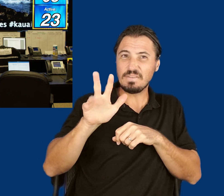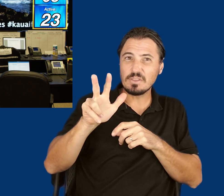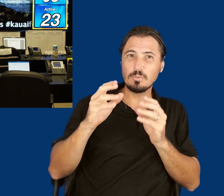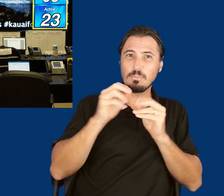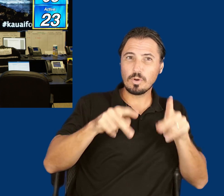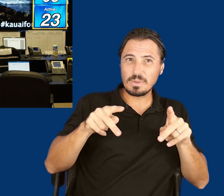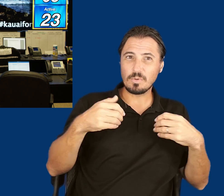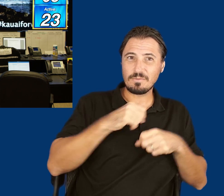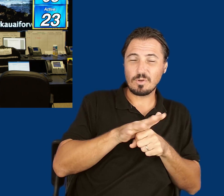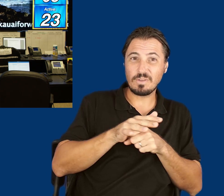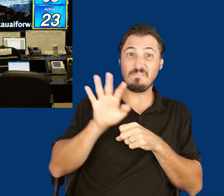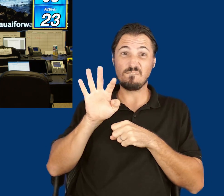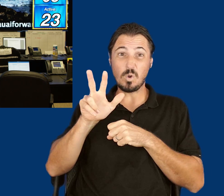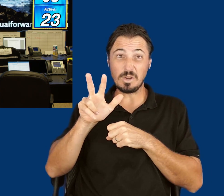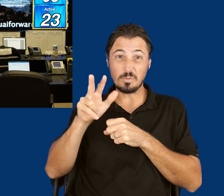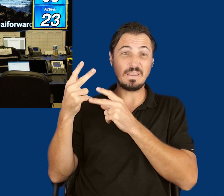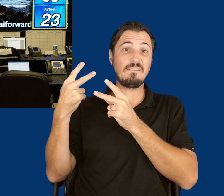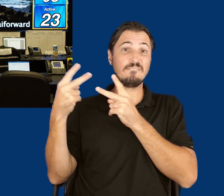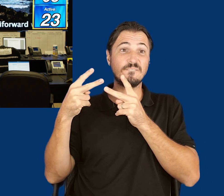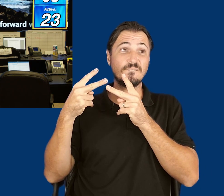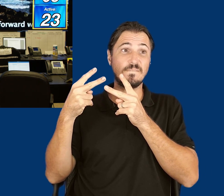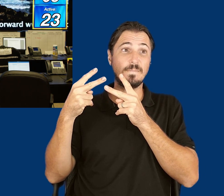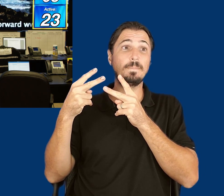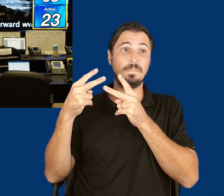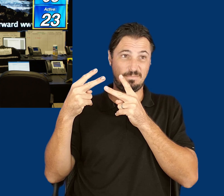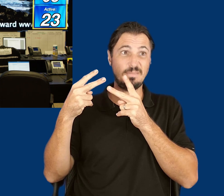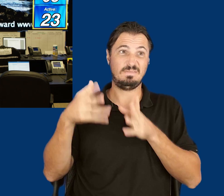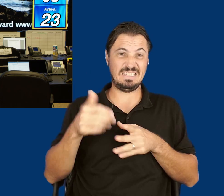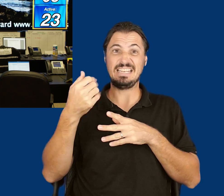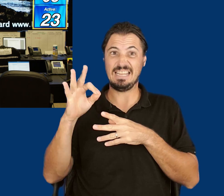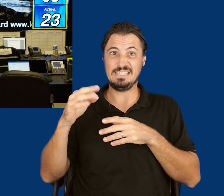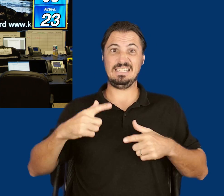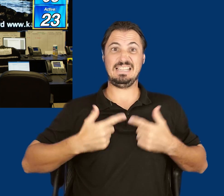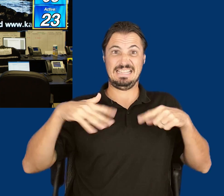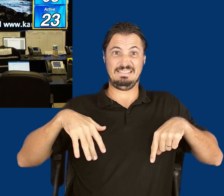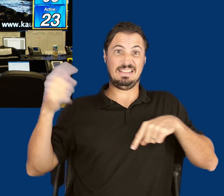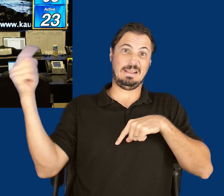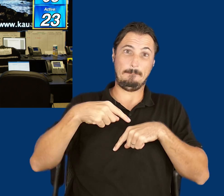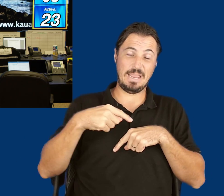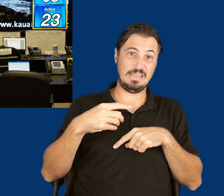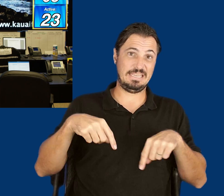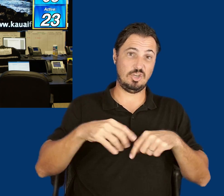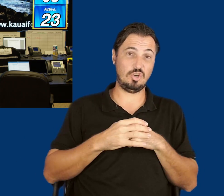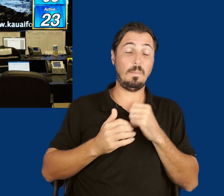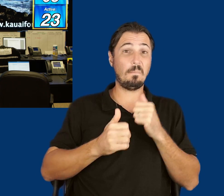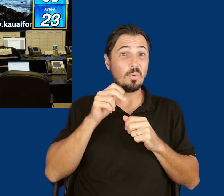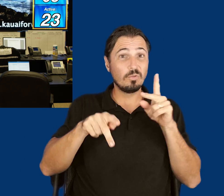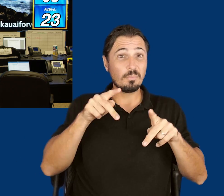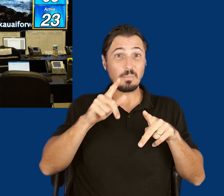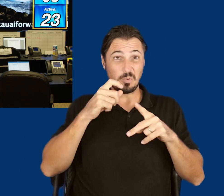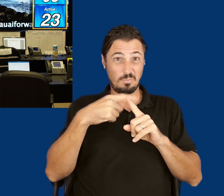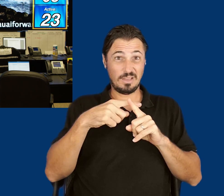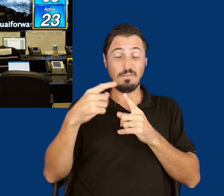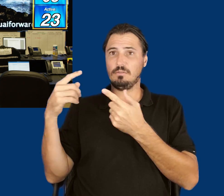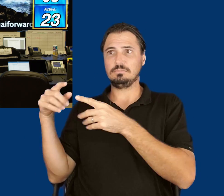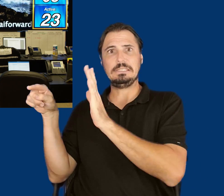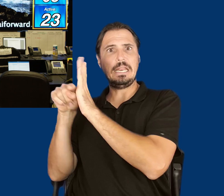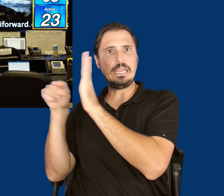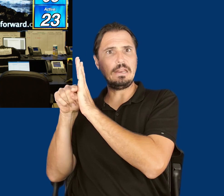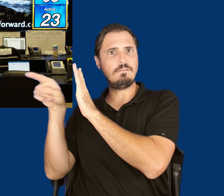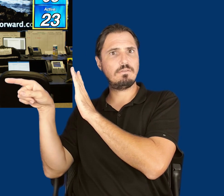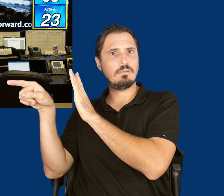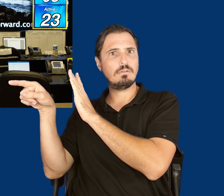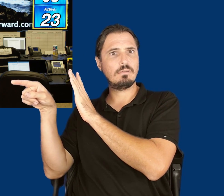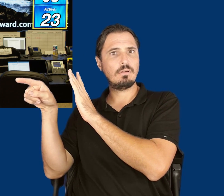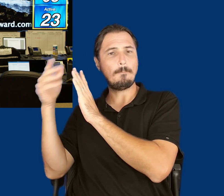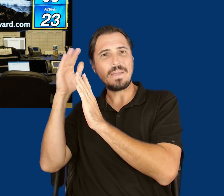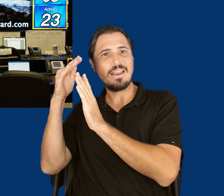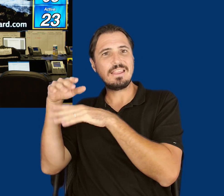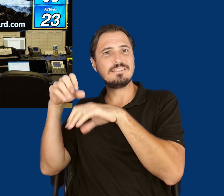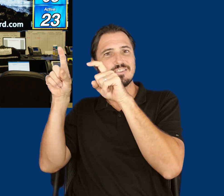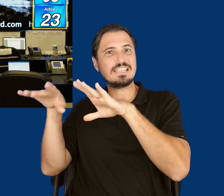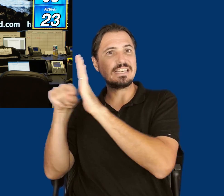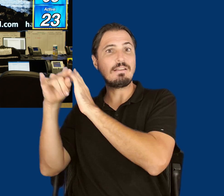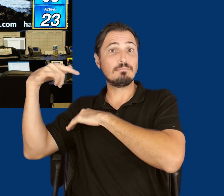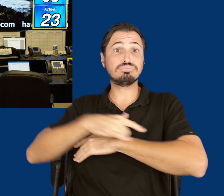24 visitors and 19 residents returning from travel. Most of those had a negative pre-travel test, but still came down with COVID here on Kaua‘i. The Safe Travels program did not prevent